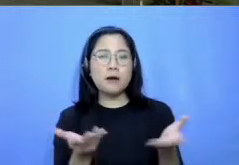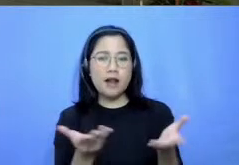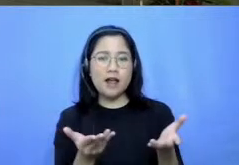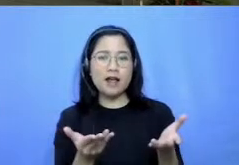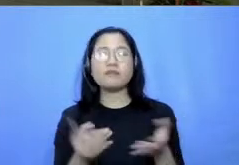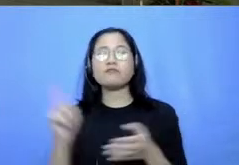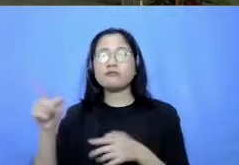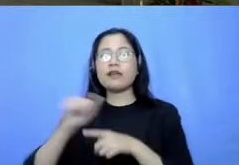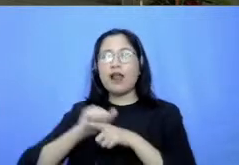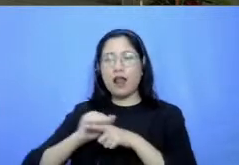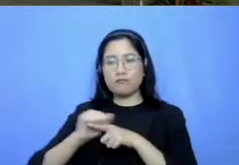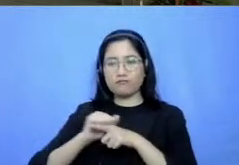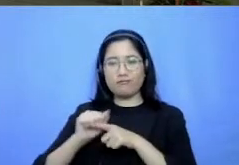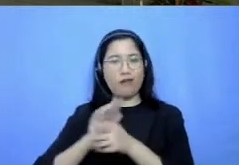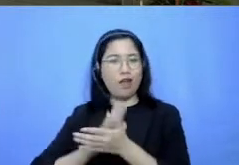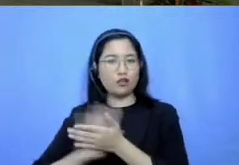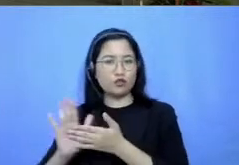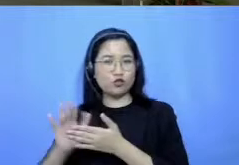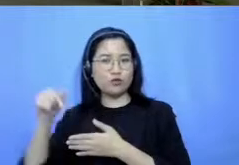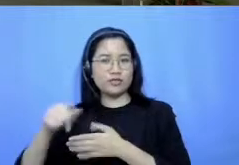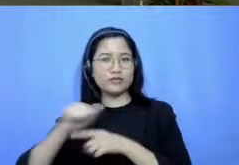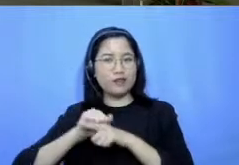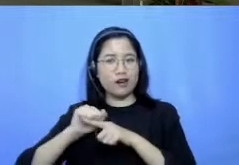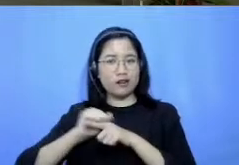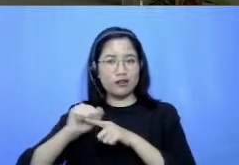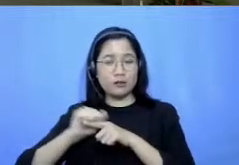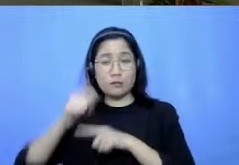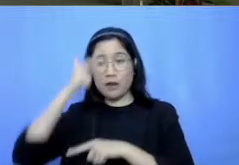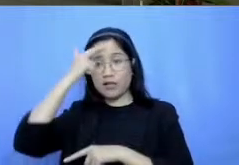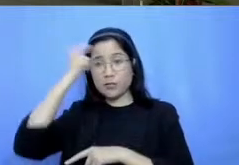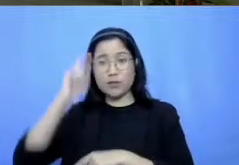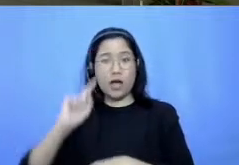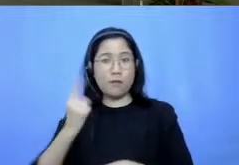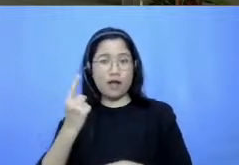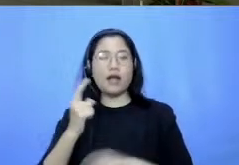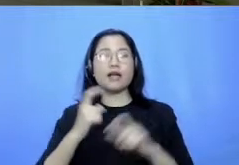will immediately learn this in the lesson First, this is a synchronization from the first lesson,